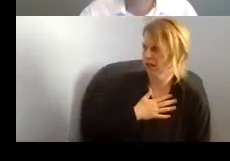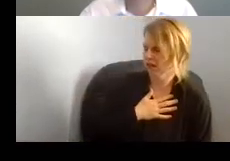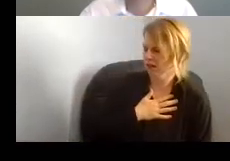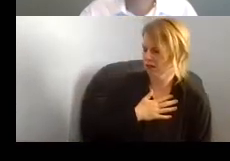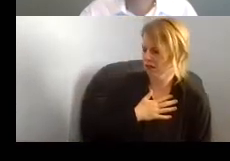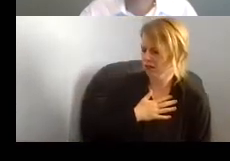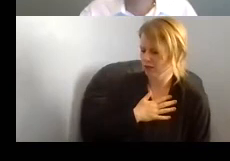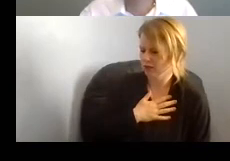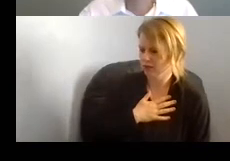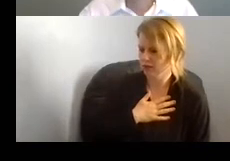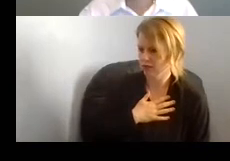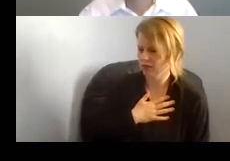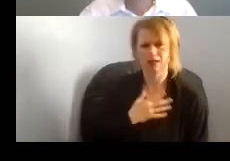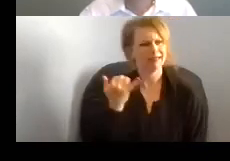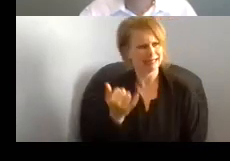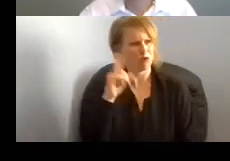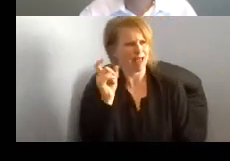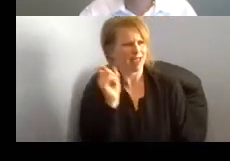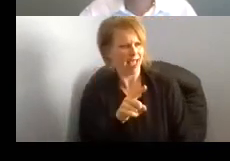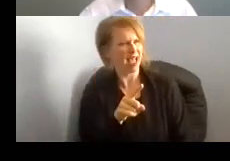that sounds so stupid. Of course I shouldn’t teach it.